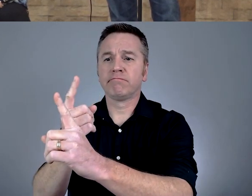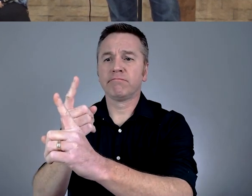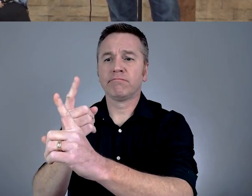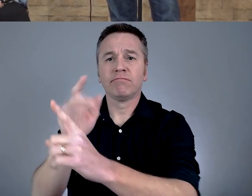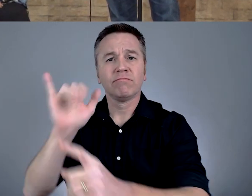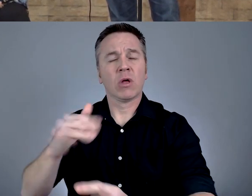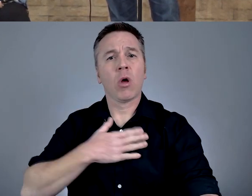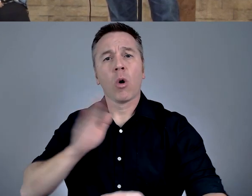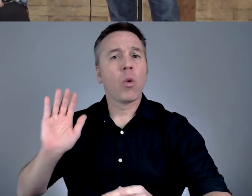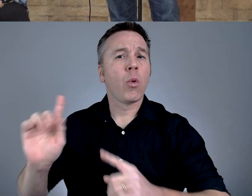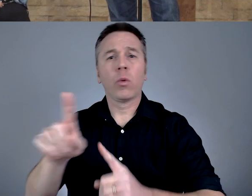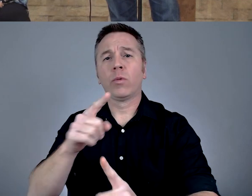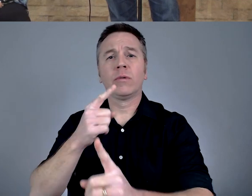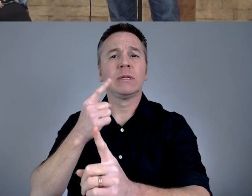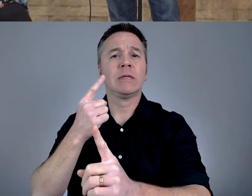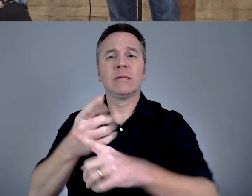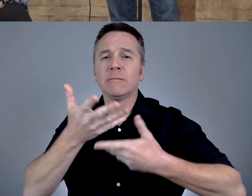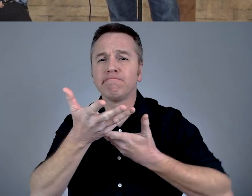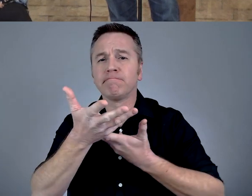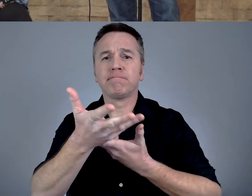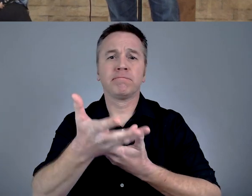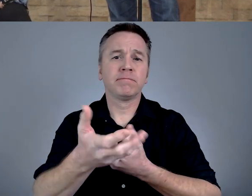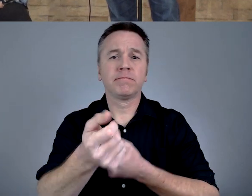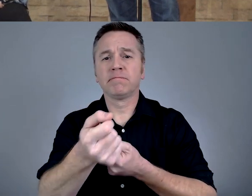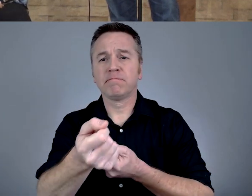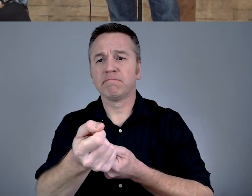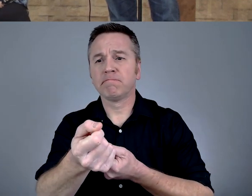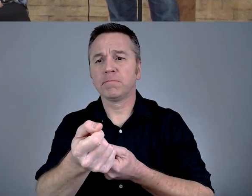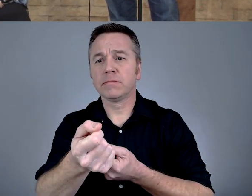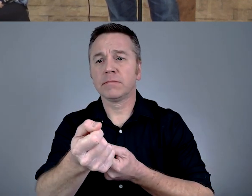What is our only confidence?